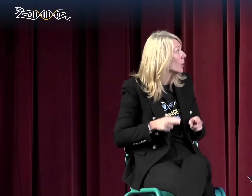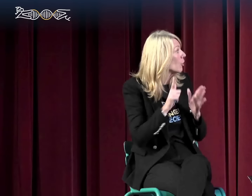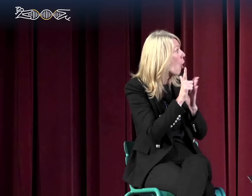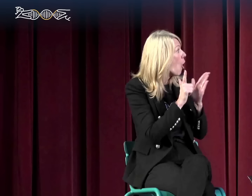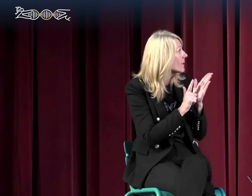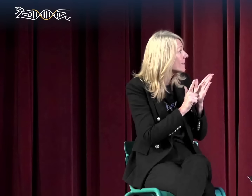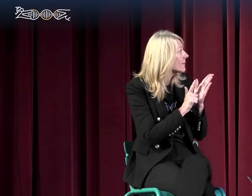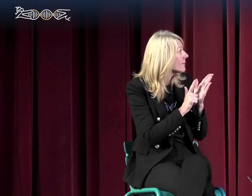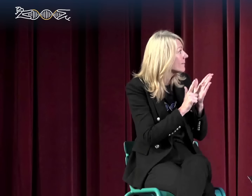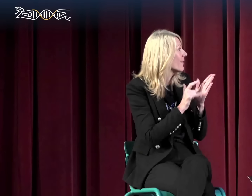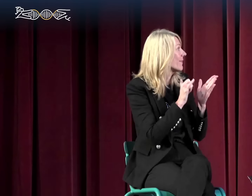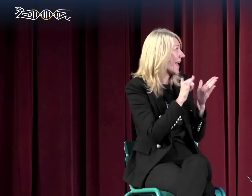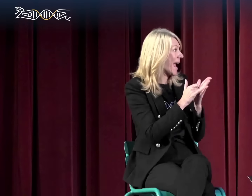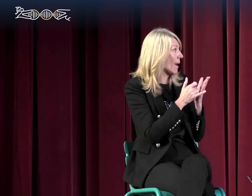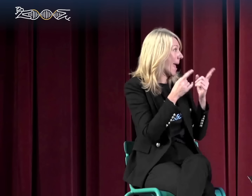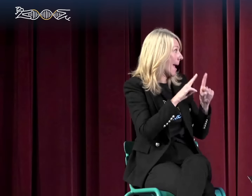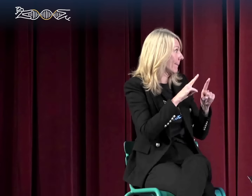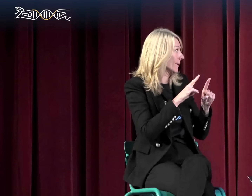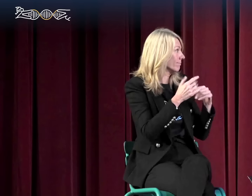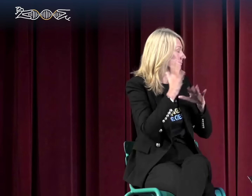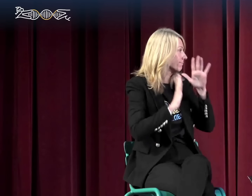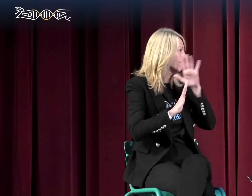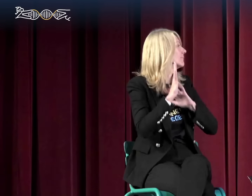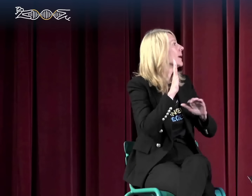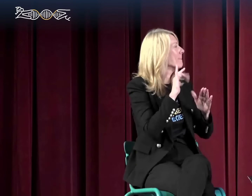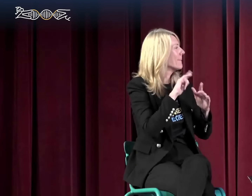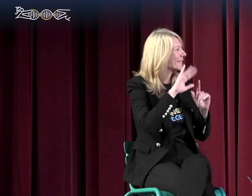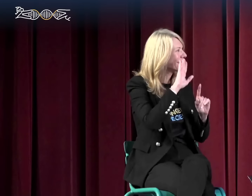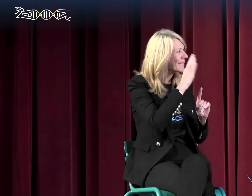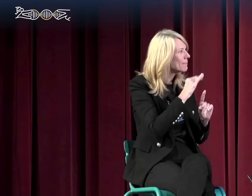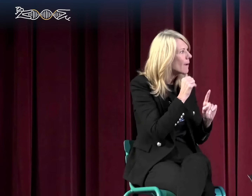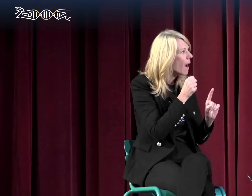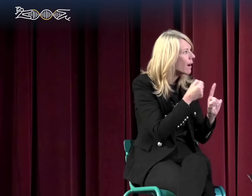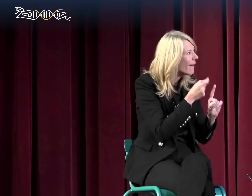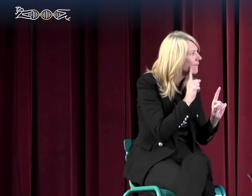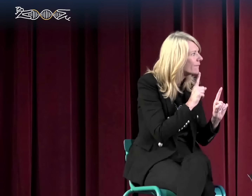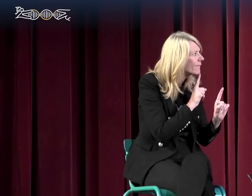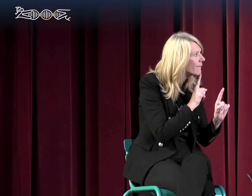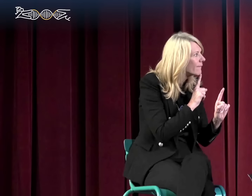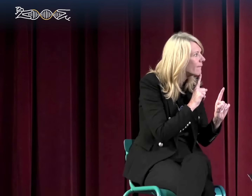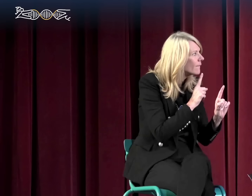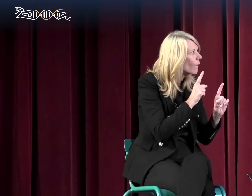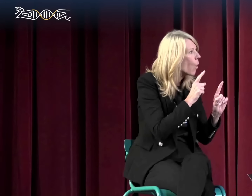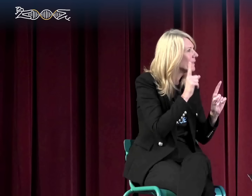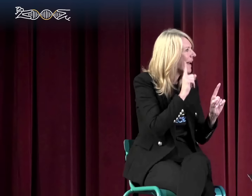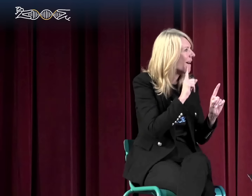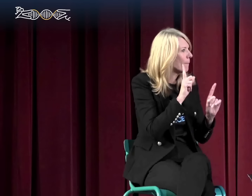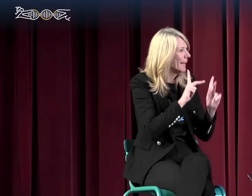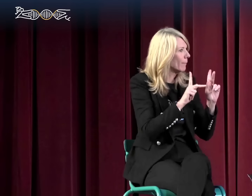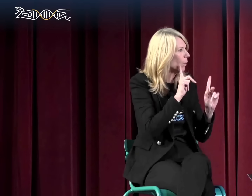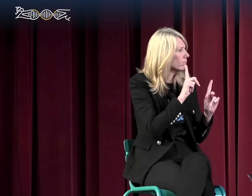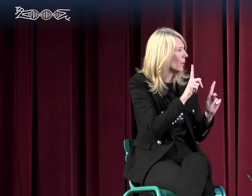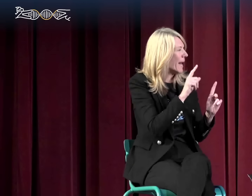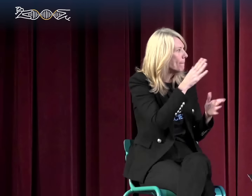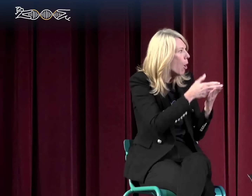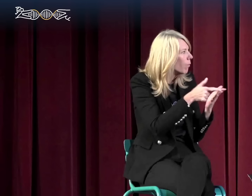sterilization laws that had happened. But seems like that didn't include Deaf individuals and they weren't a part